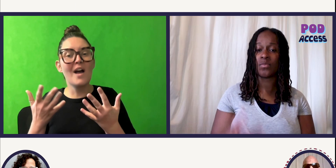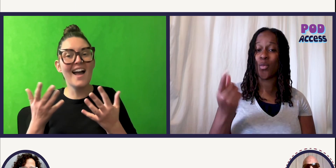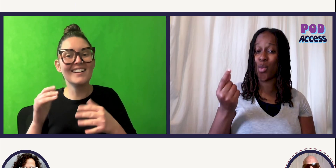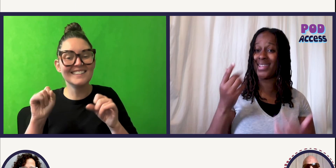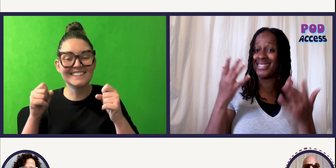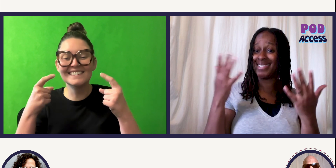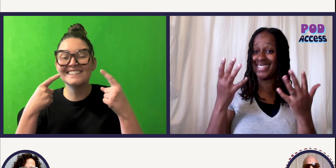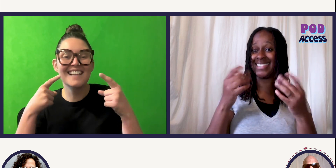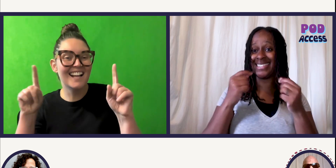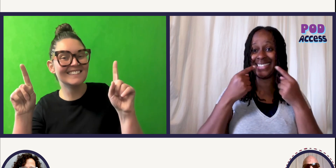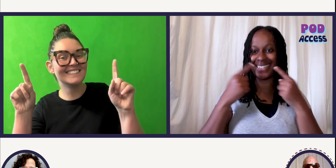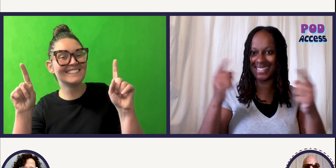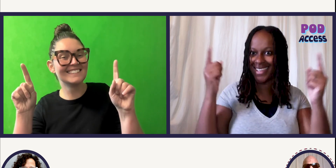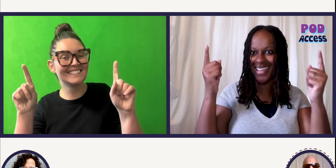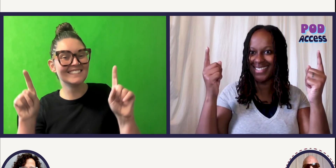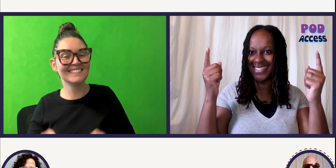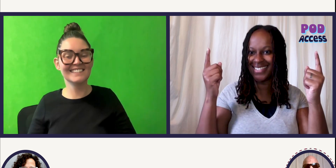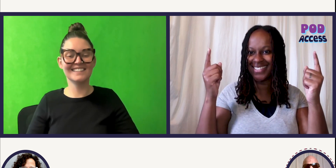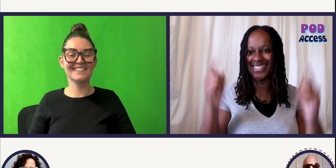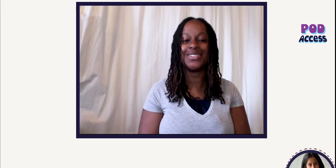What is success? [voices echo, echo, and fade]